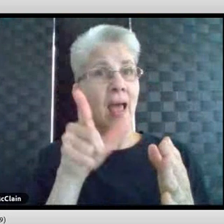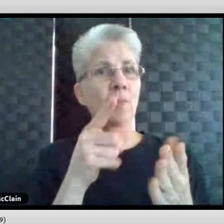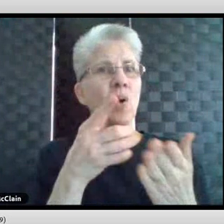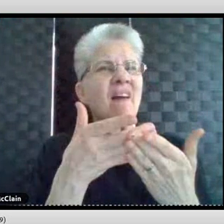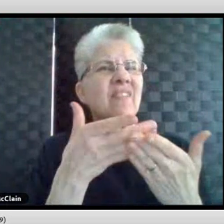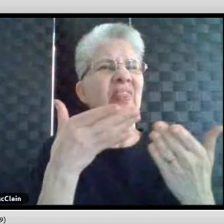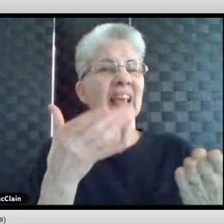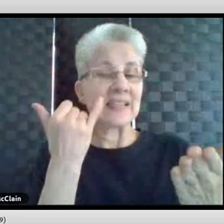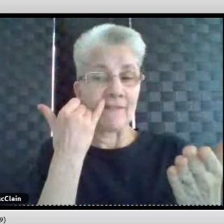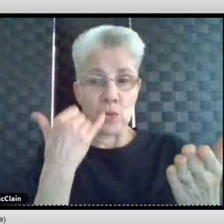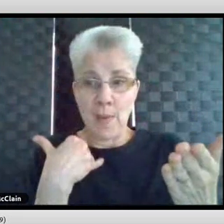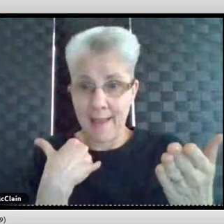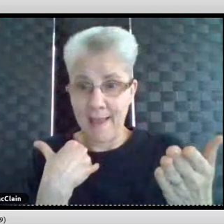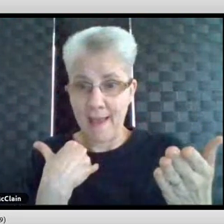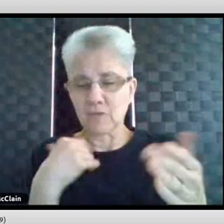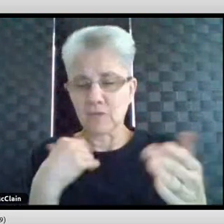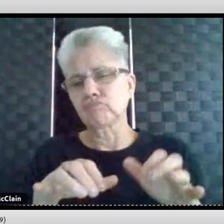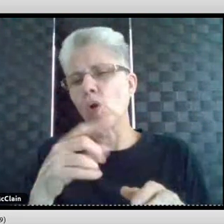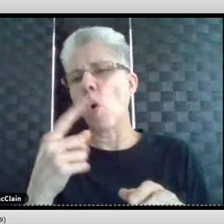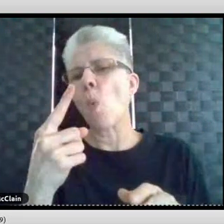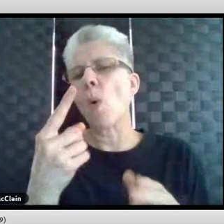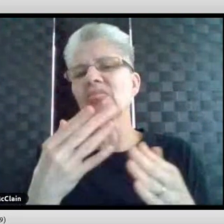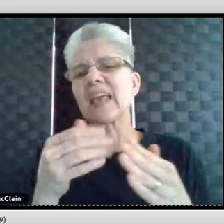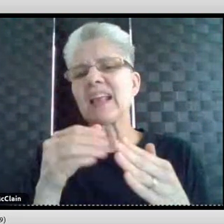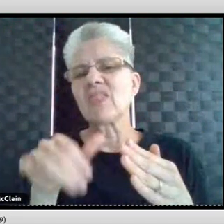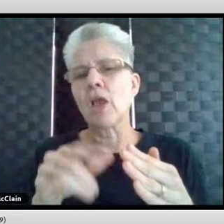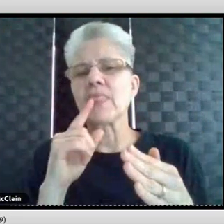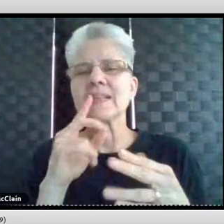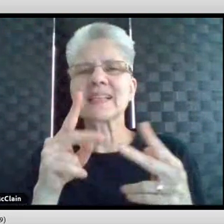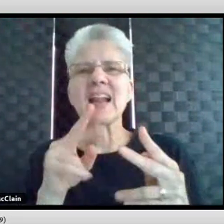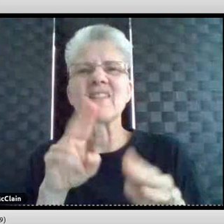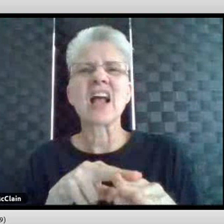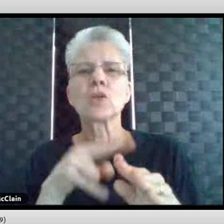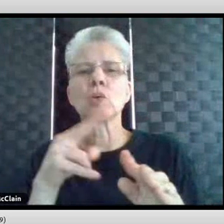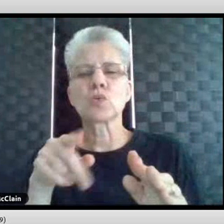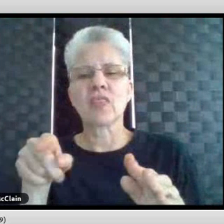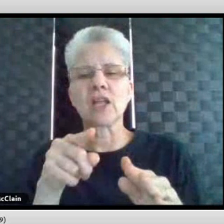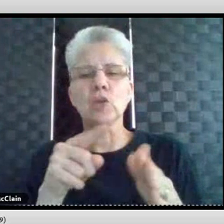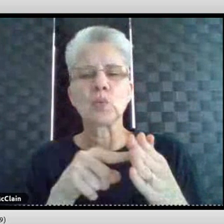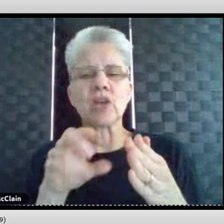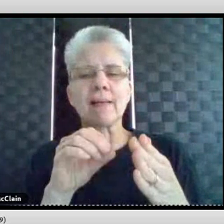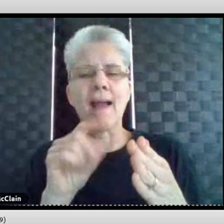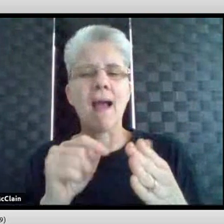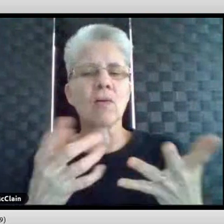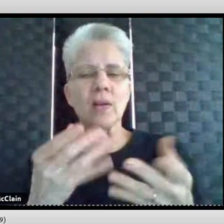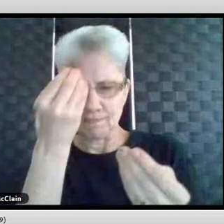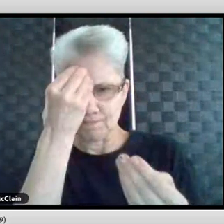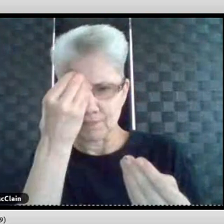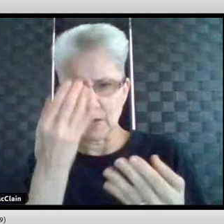and if you do just put one item in there that's kind of unusual that you check out. Would you take a moment to do that,